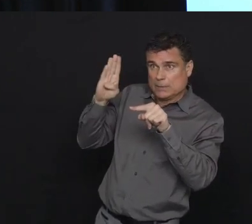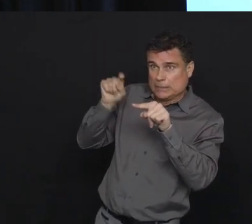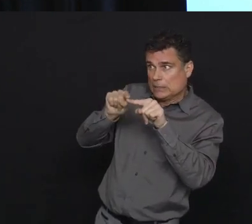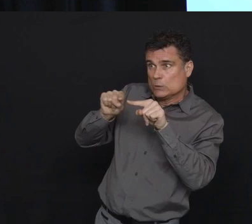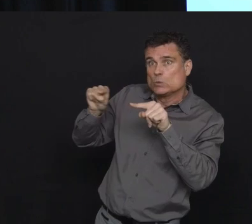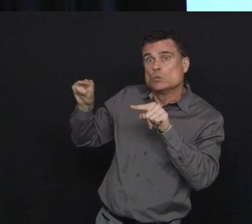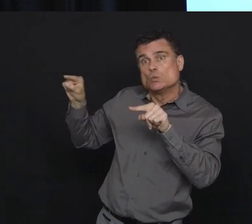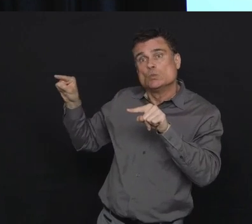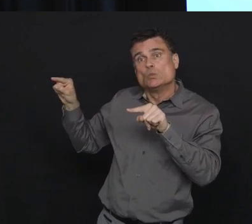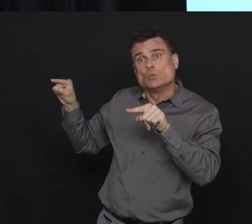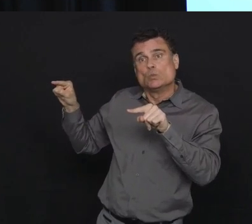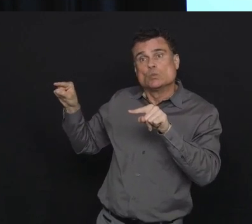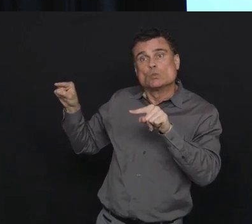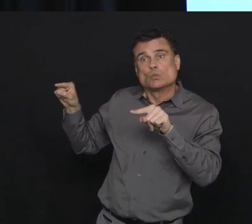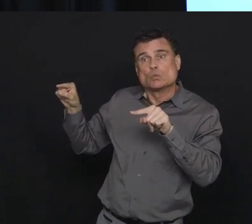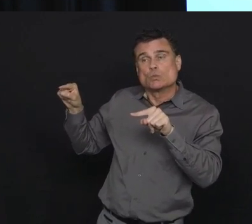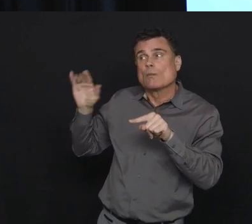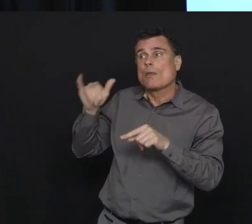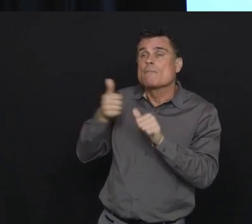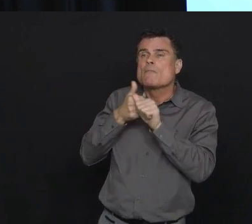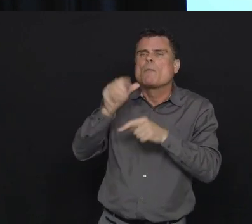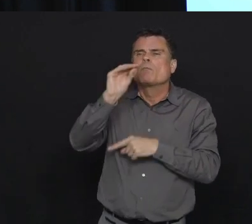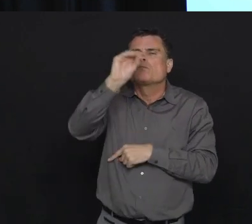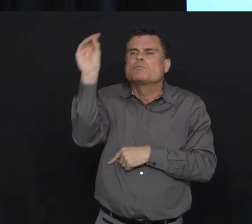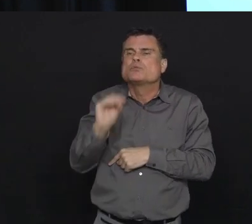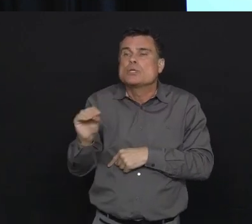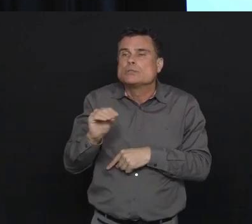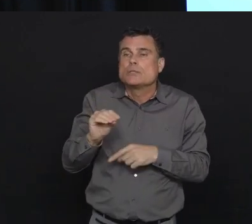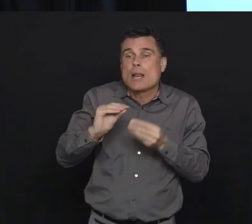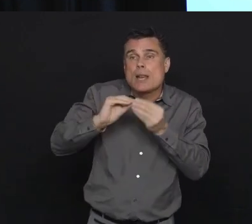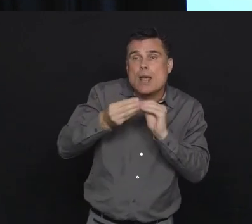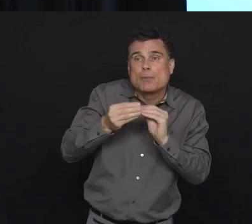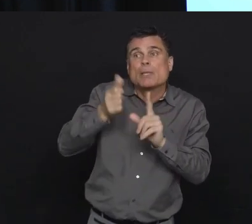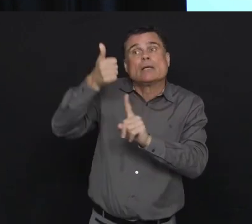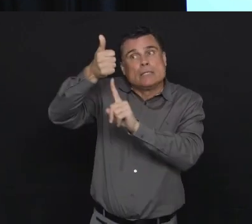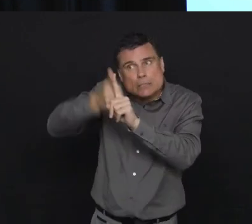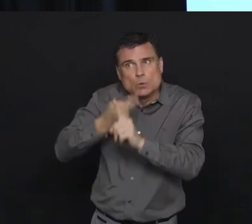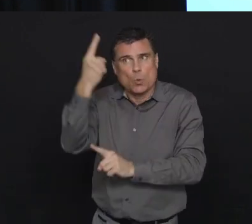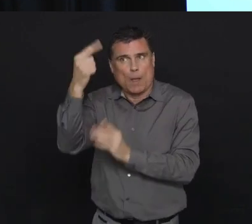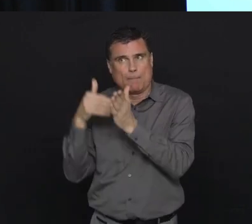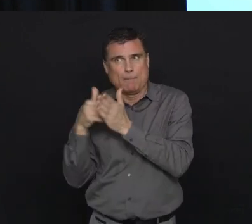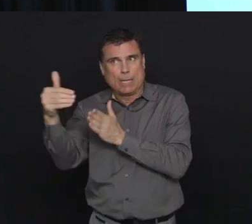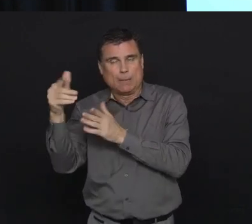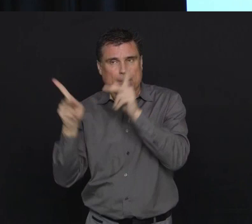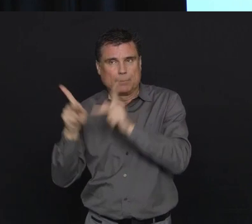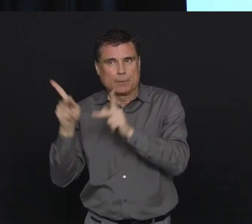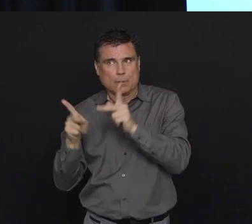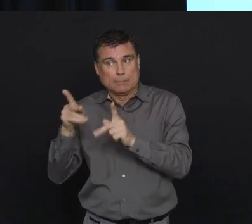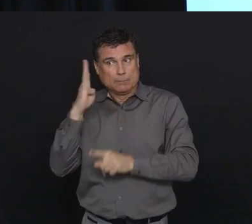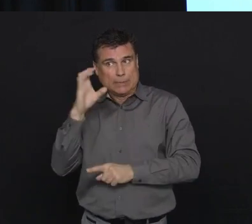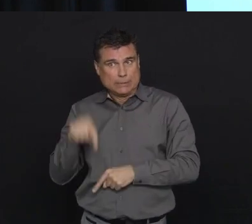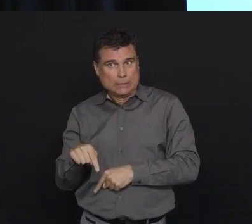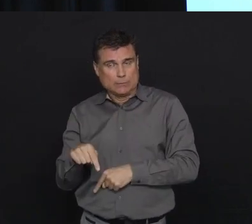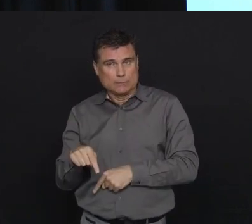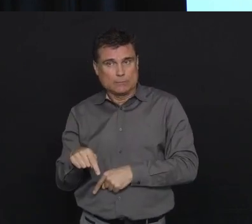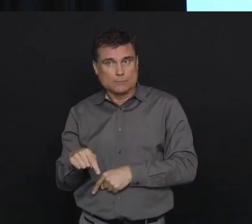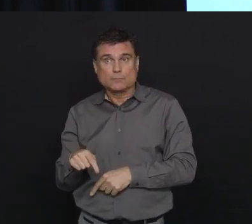million in British Columbia. On 4 March is when we started to reach the threshold of